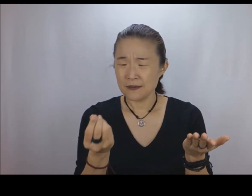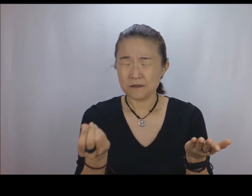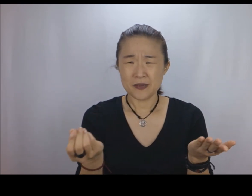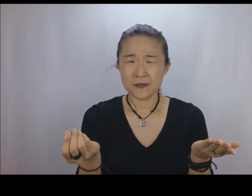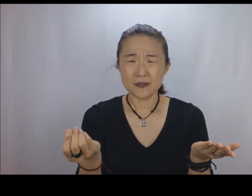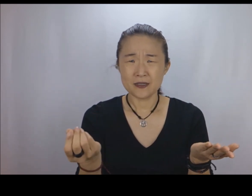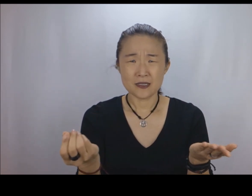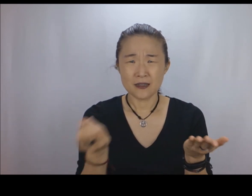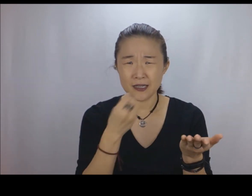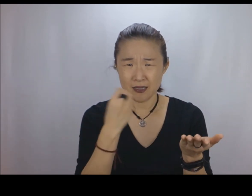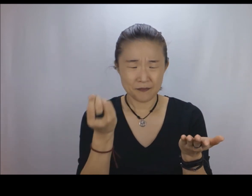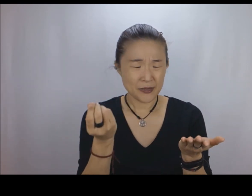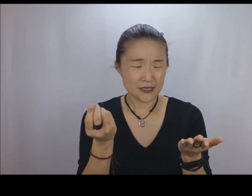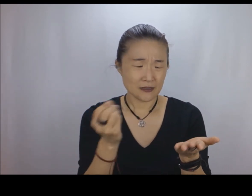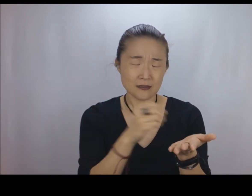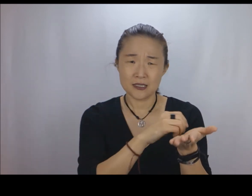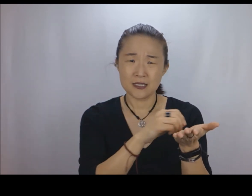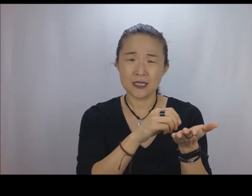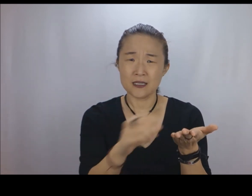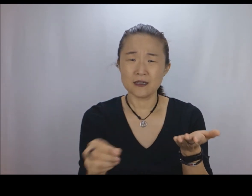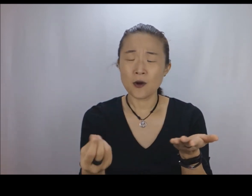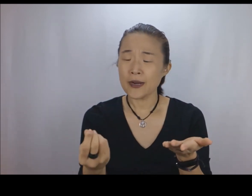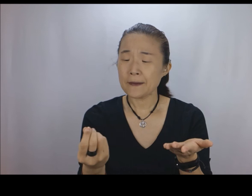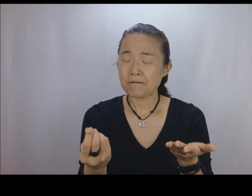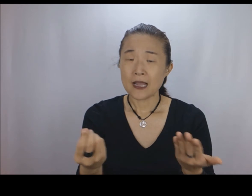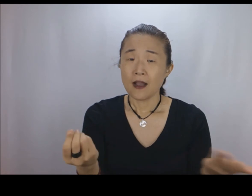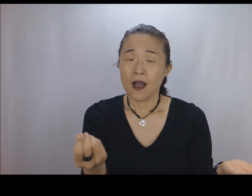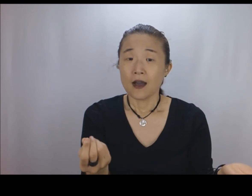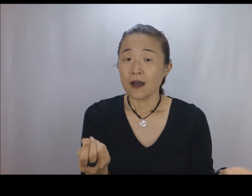because apparently people used to lick their pencils to get it going.